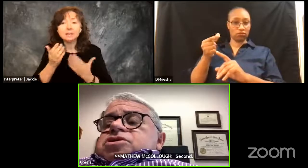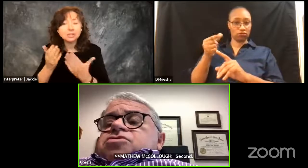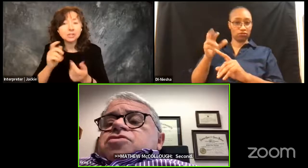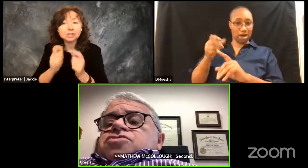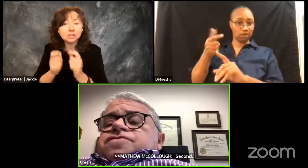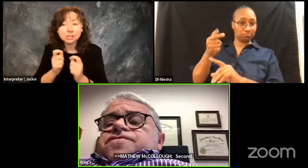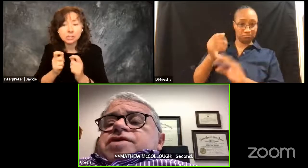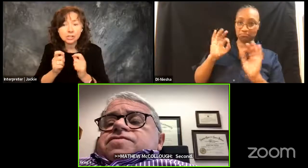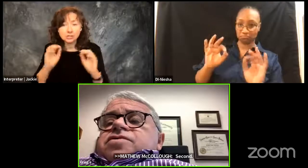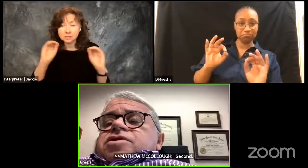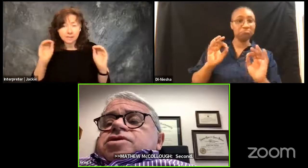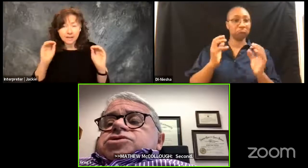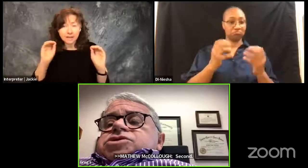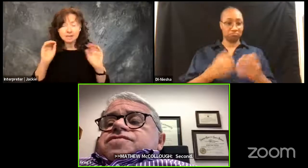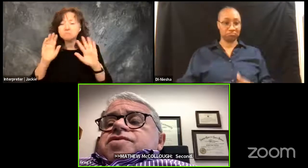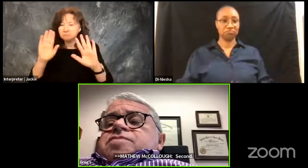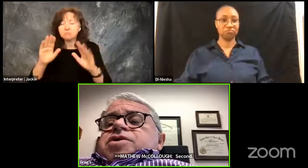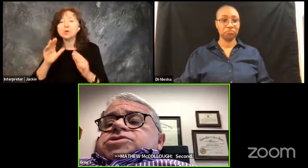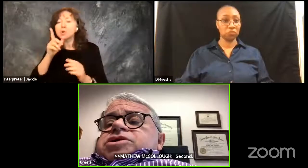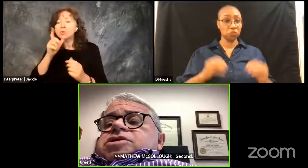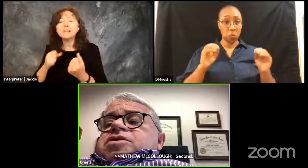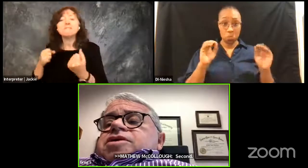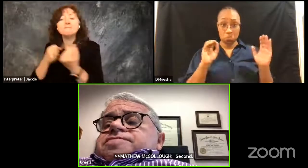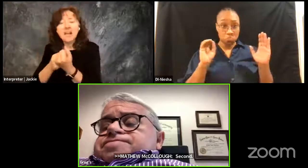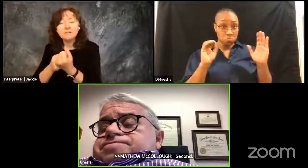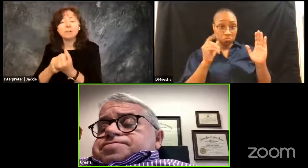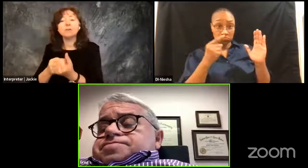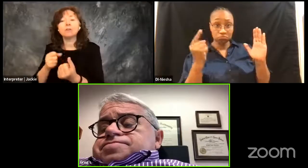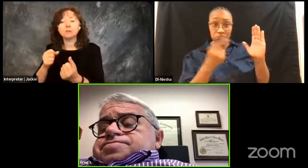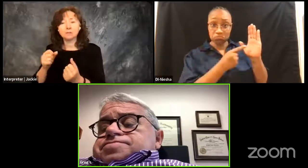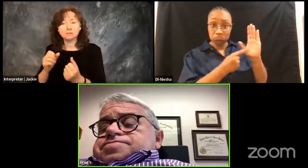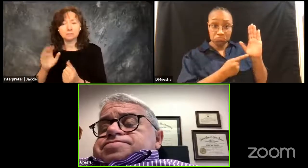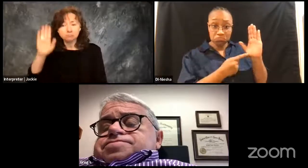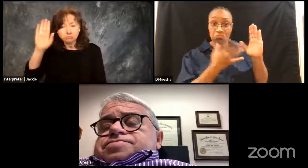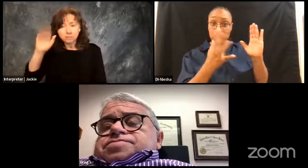Seeing none, all of those in favor, signify by saying aye?